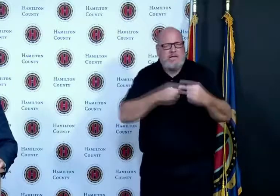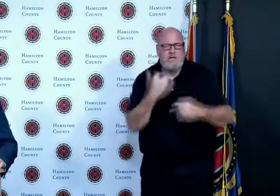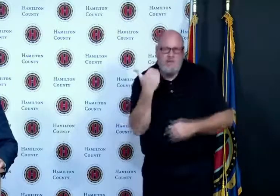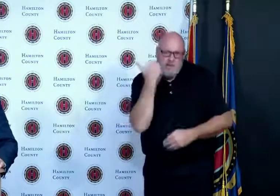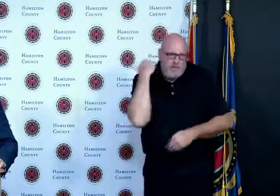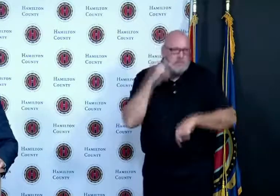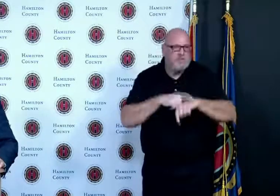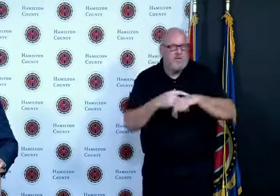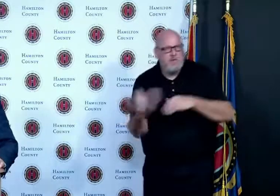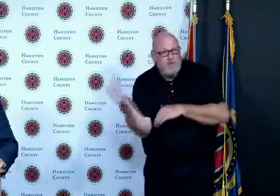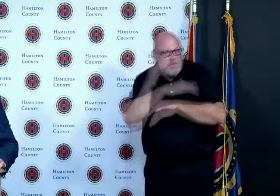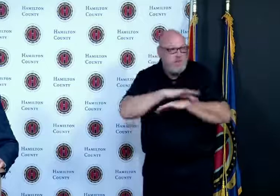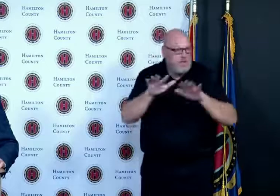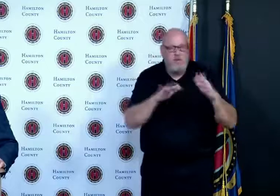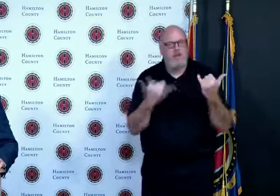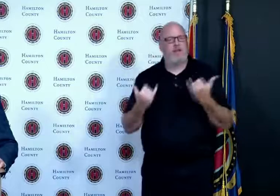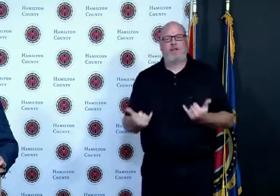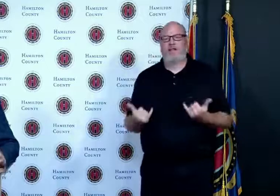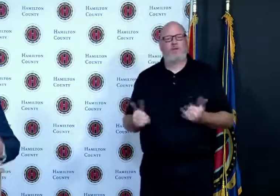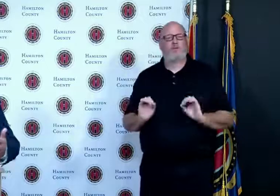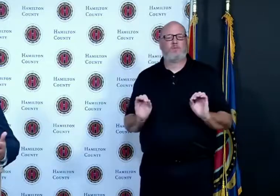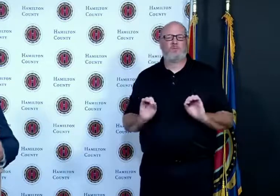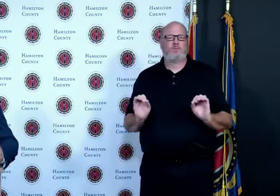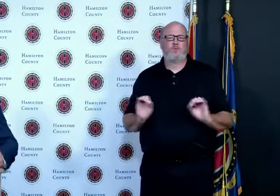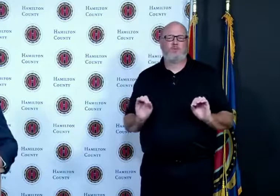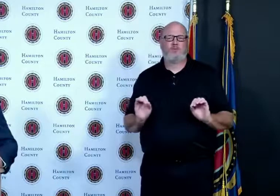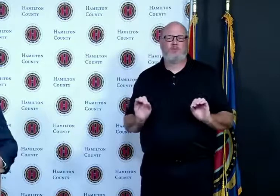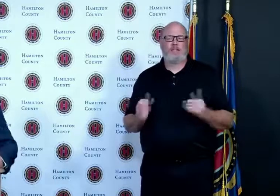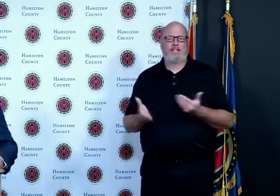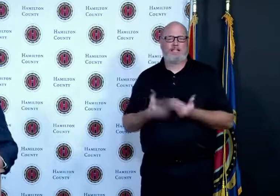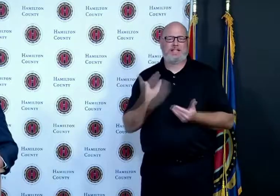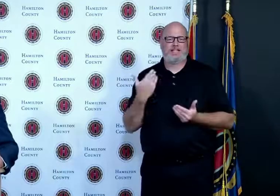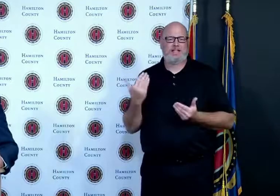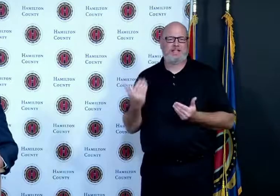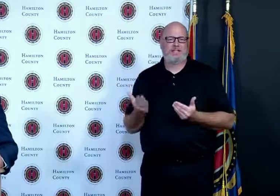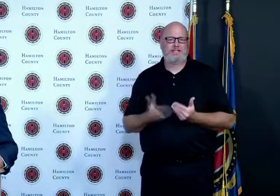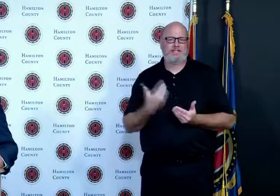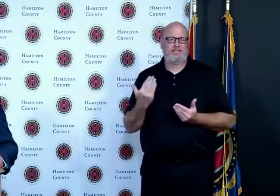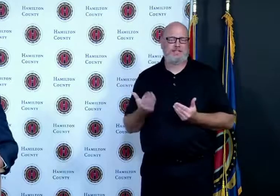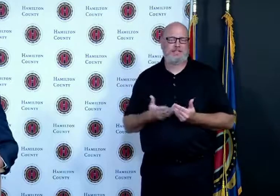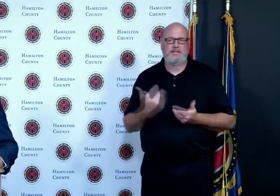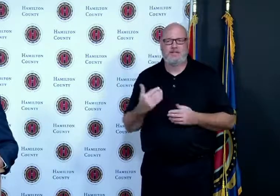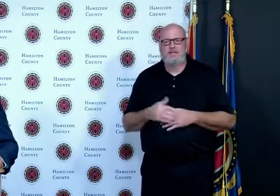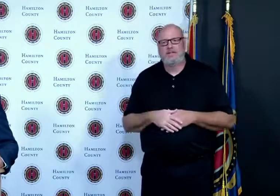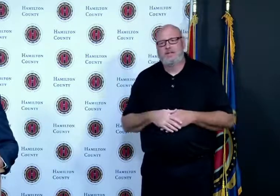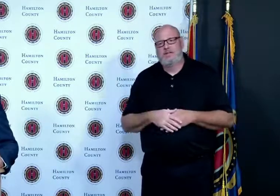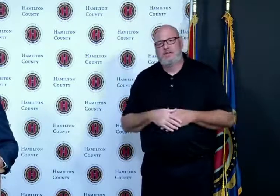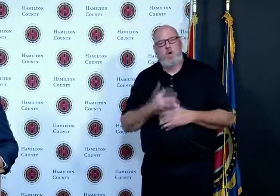today almost every website for a provider has available appointments which is a great great